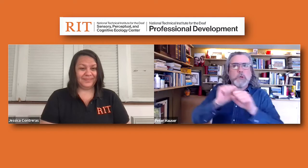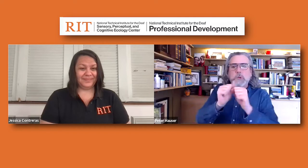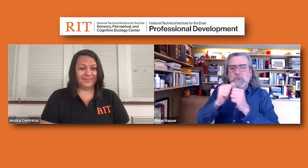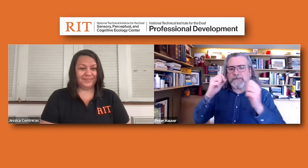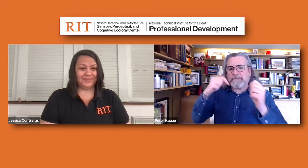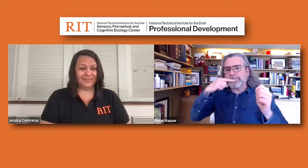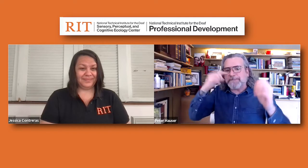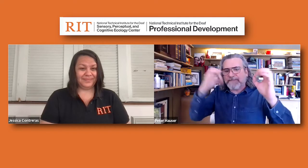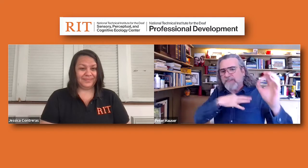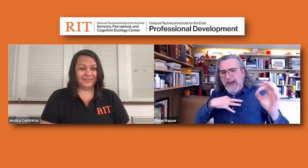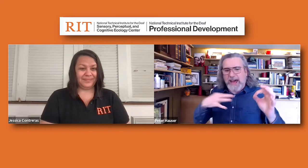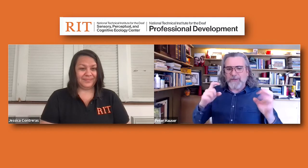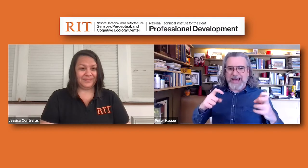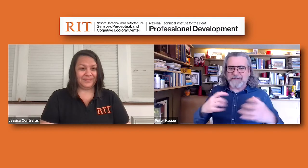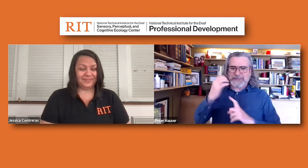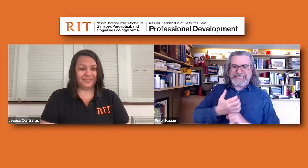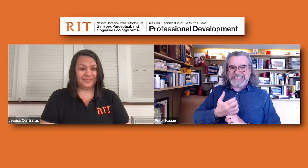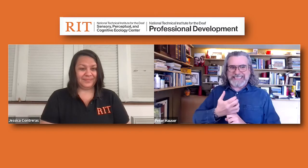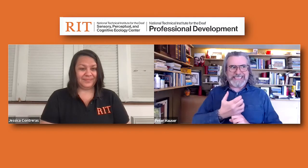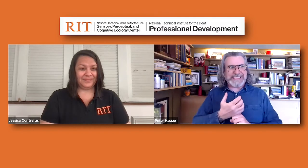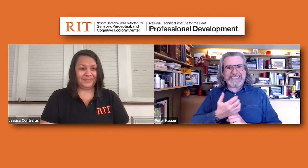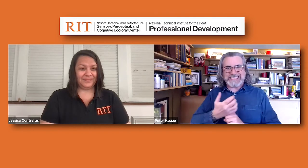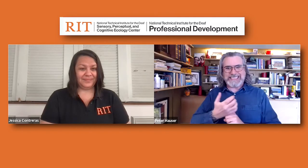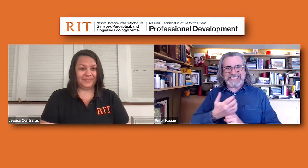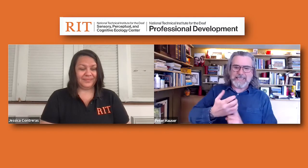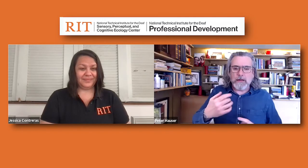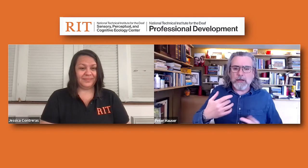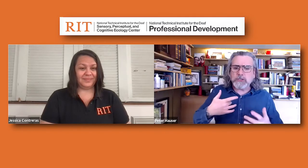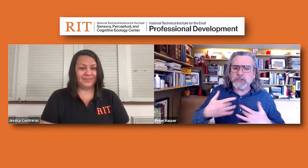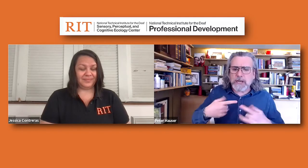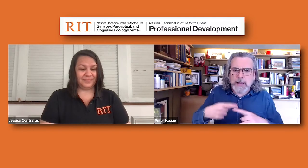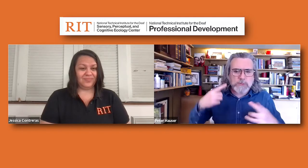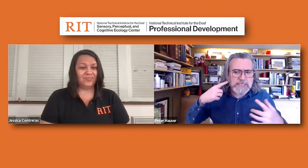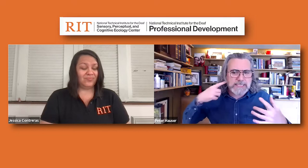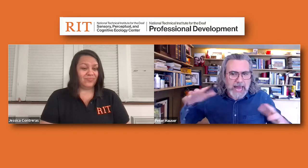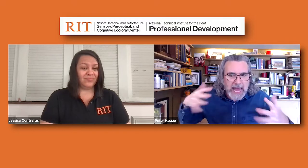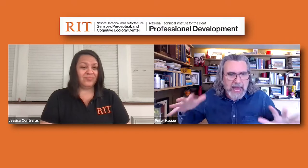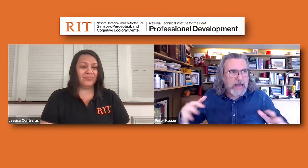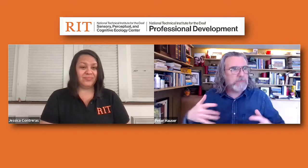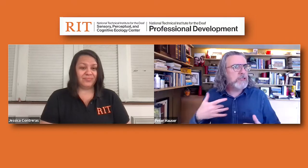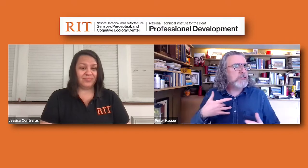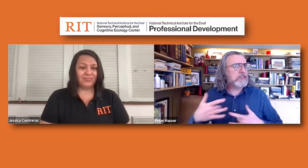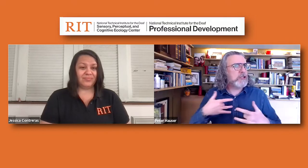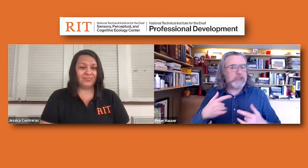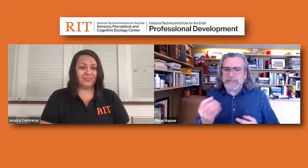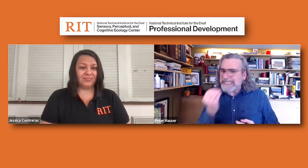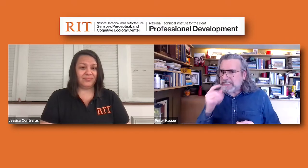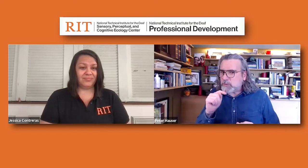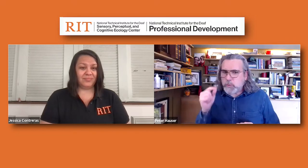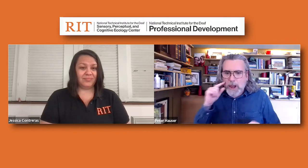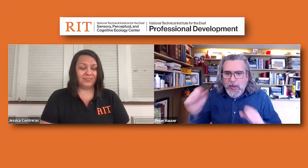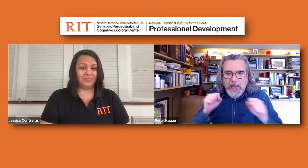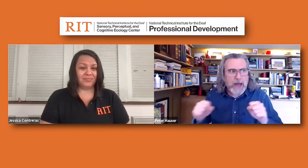with hearing faculty and hearing students. And you kind of have to play the game.